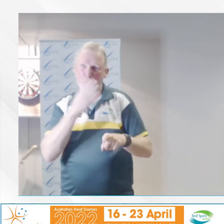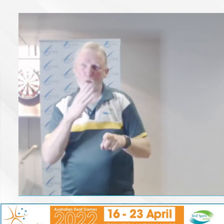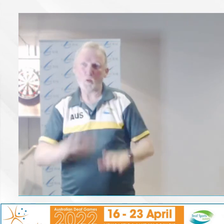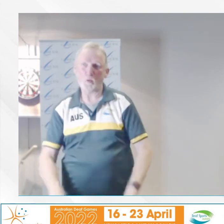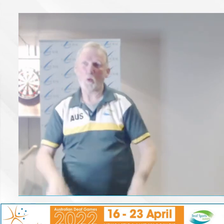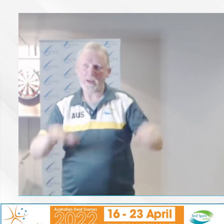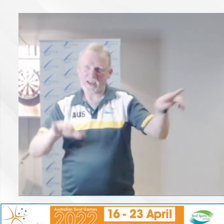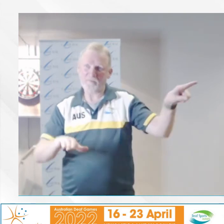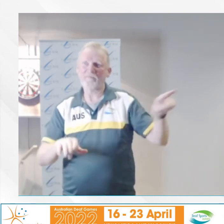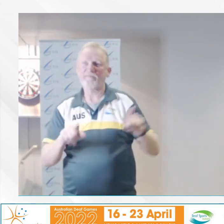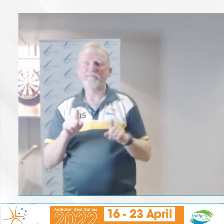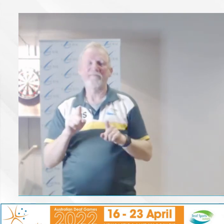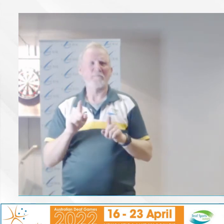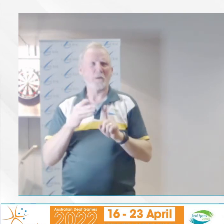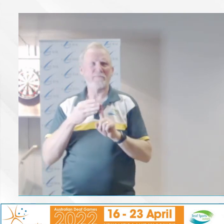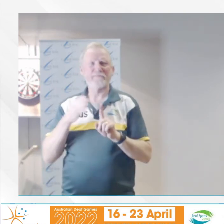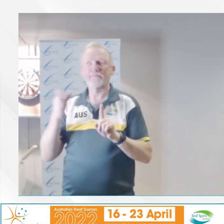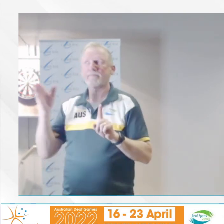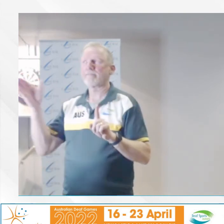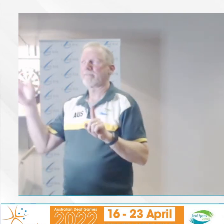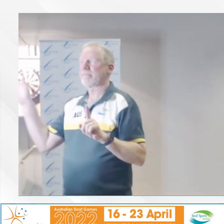yes he speaks the truth we did go to school together